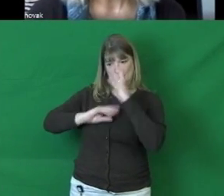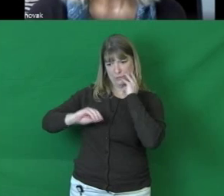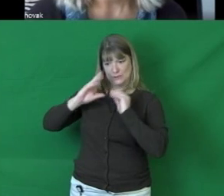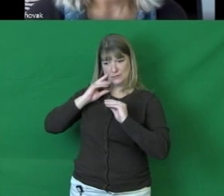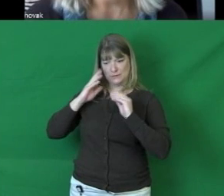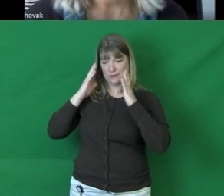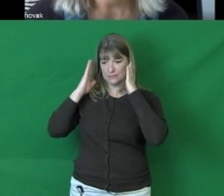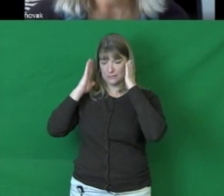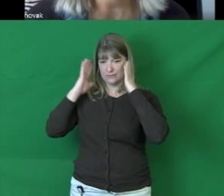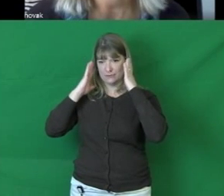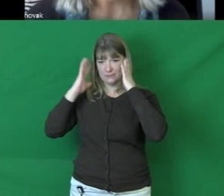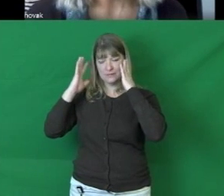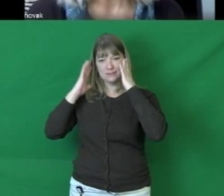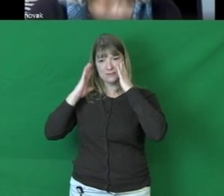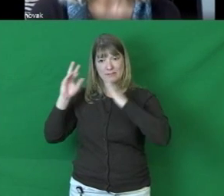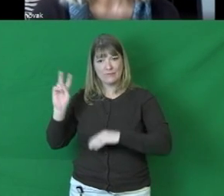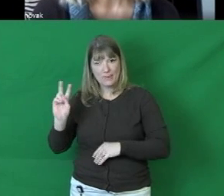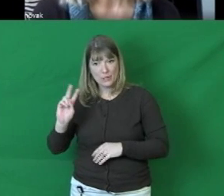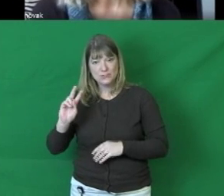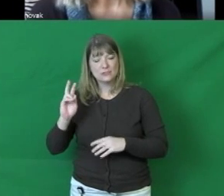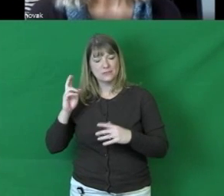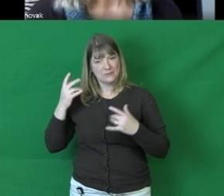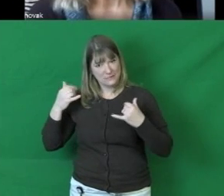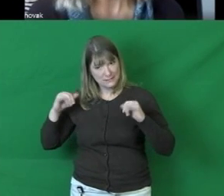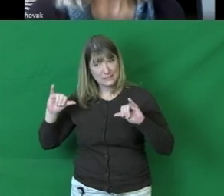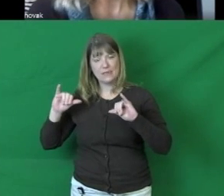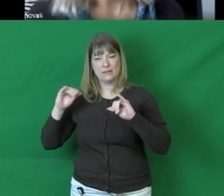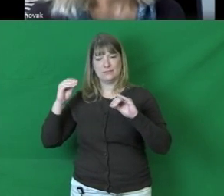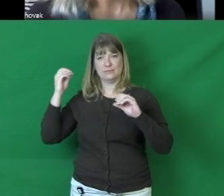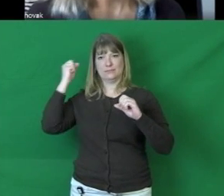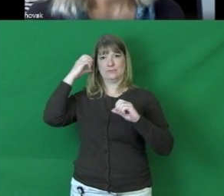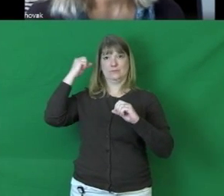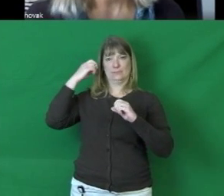experiencing is vibrational, they still get reinforced and